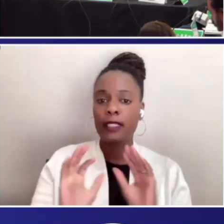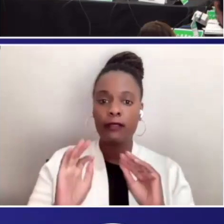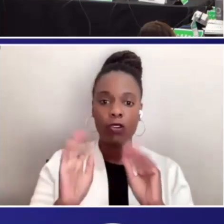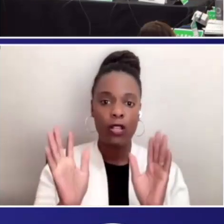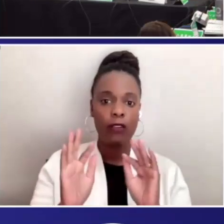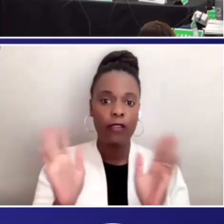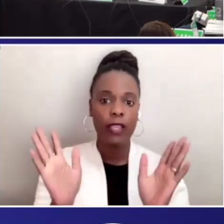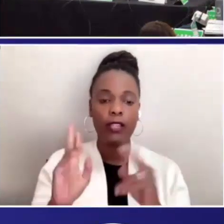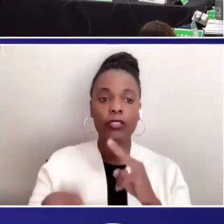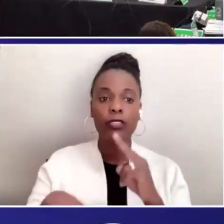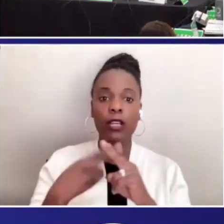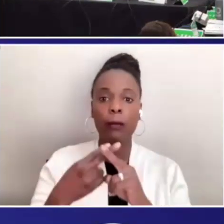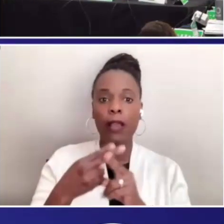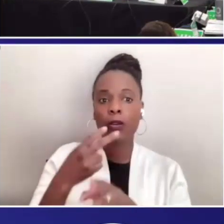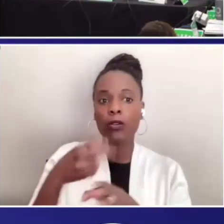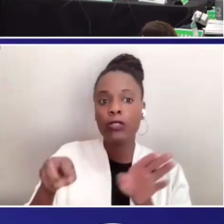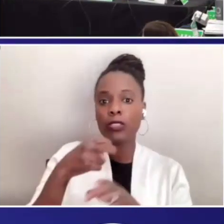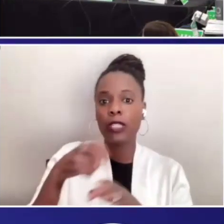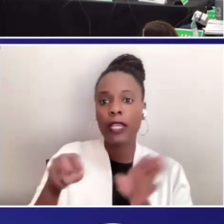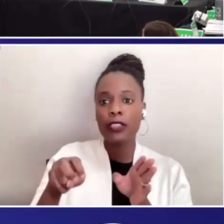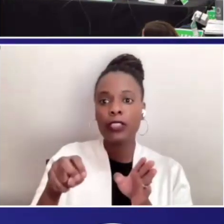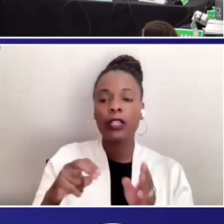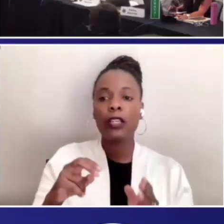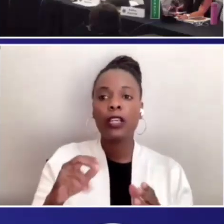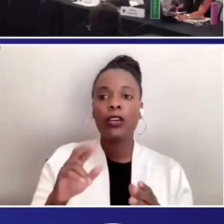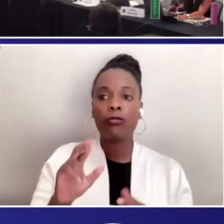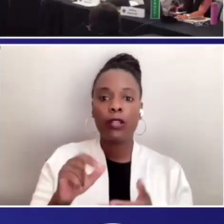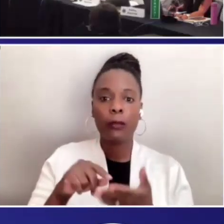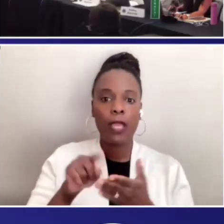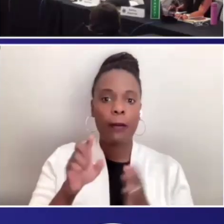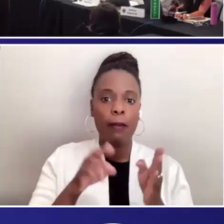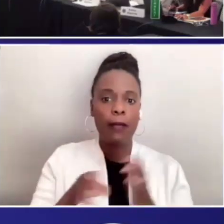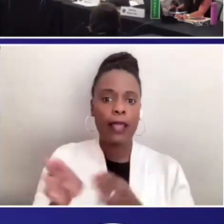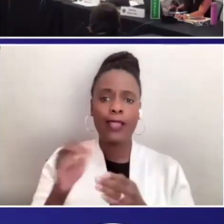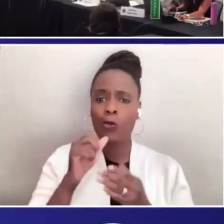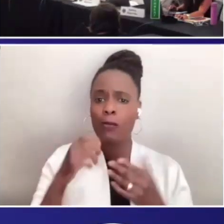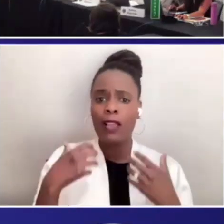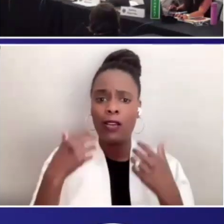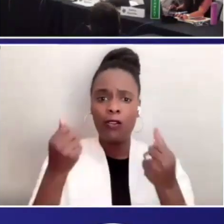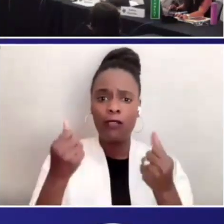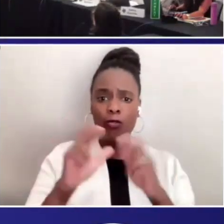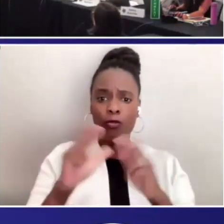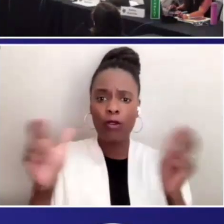between repayment plans. So I'm not confident that I'm able to do a pulse check without getting those answers.